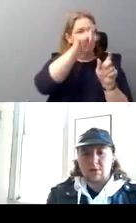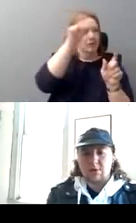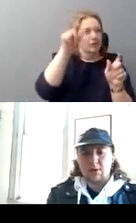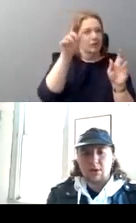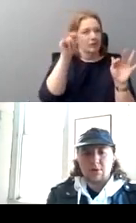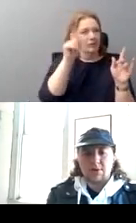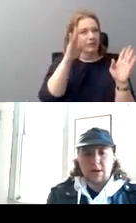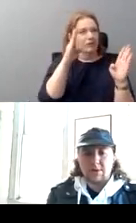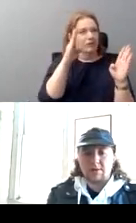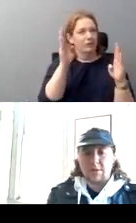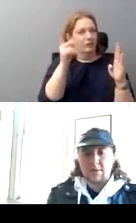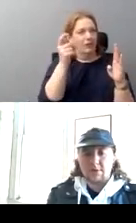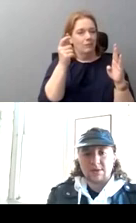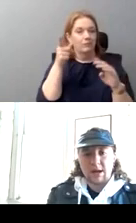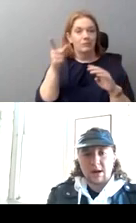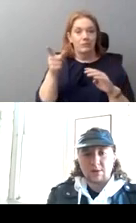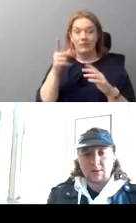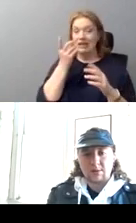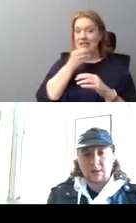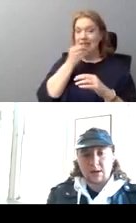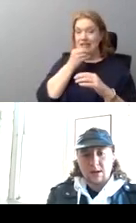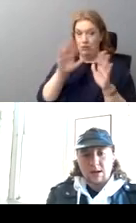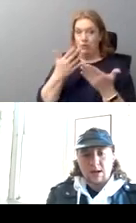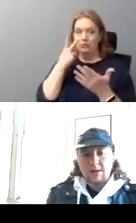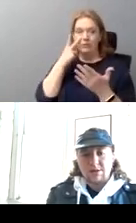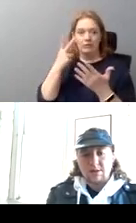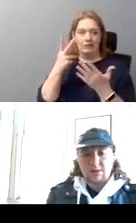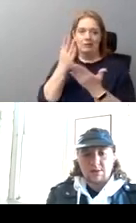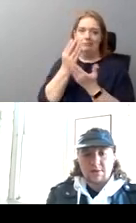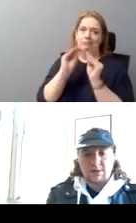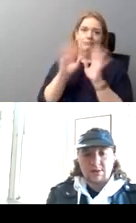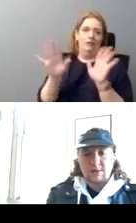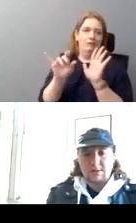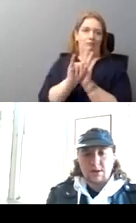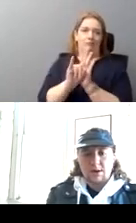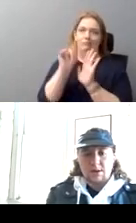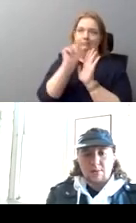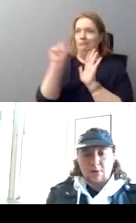room, one of the most vibrant and lively rooms in the house. In addition to these renovations, most